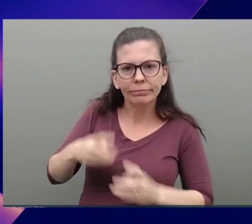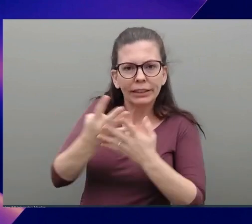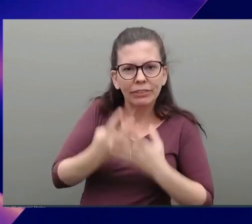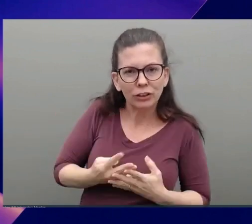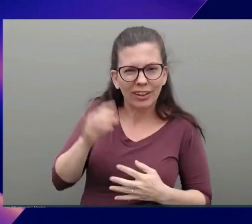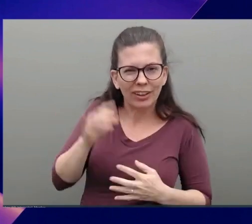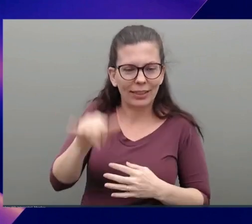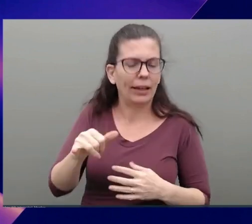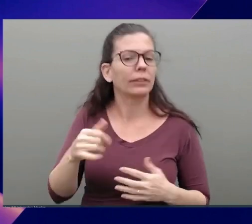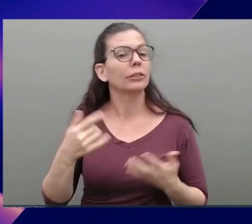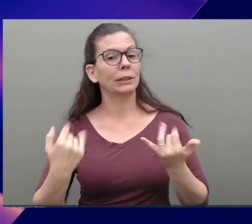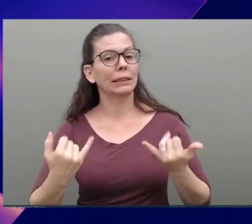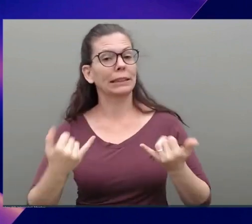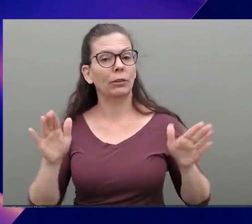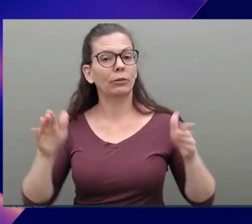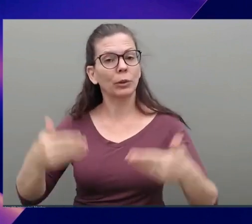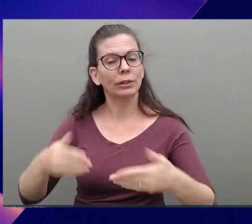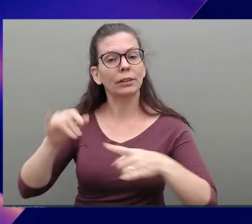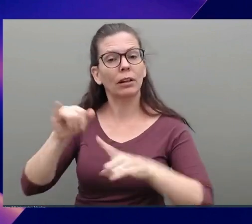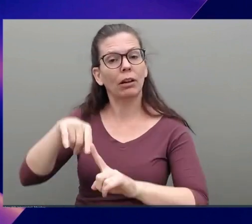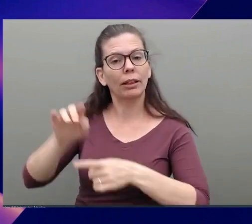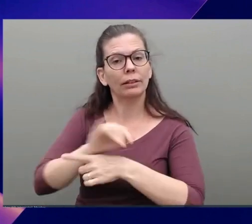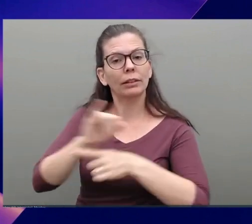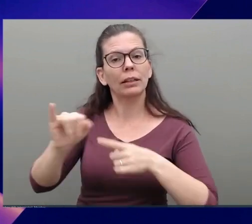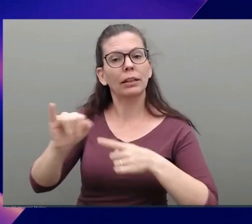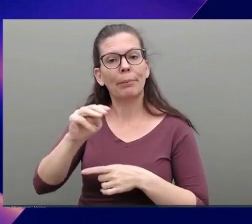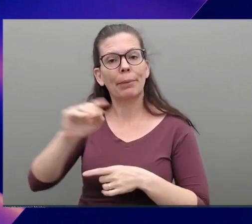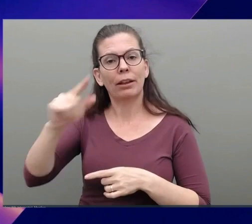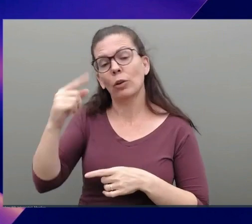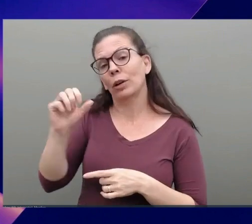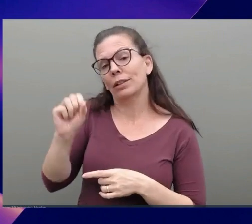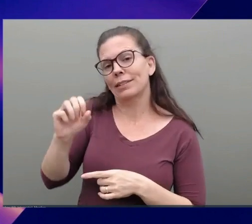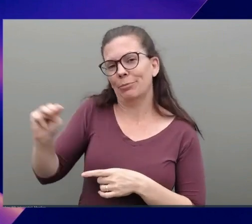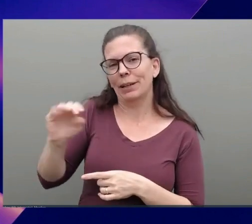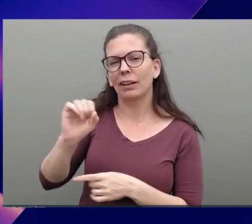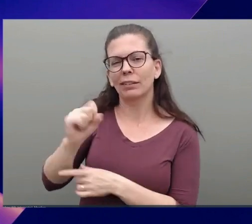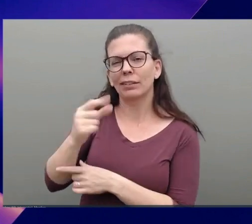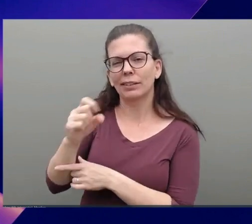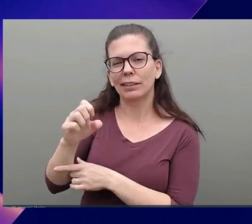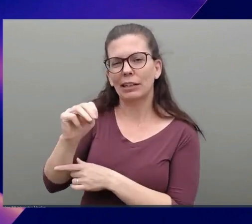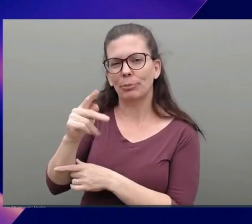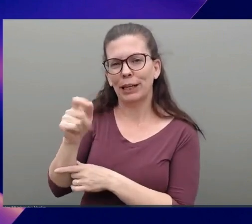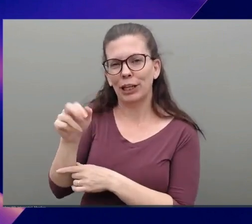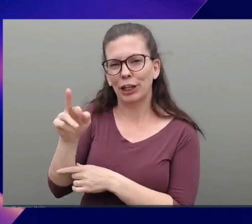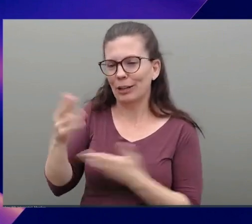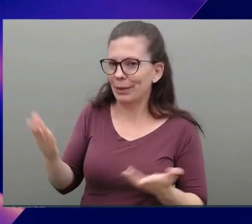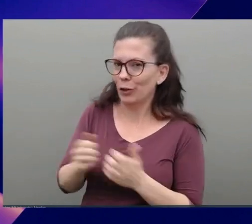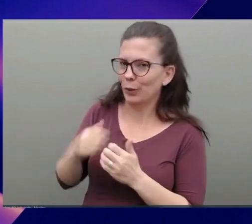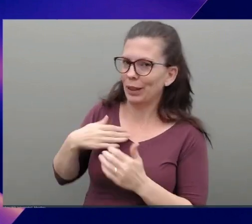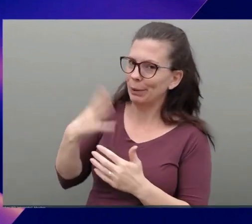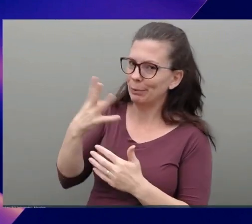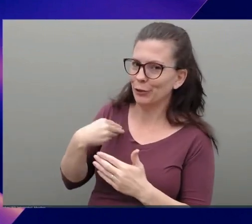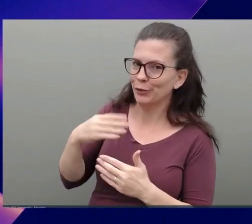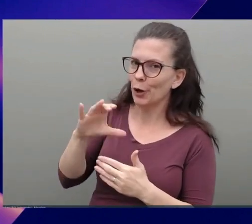about industrializing ML through SageMaker. I am here with my lovely cohost- [Jillian] Oh, thank you. And I will allow her to introduce herself. Oh my God, lovely.